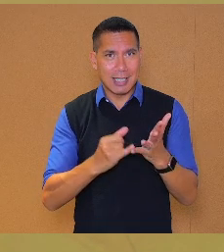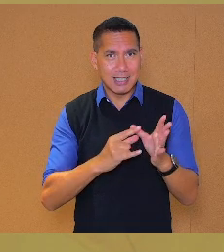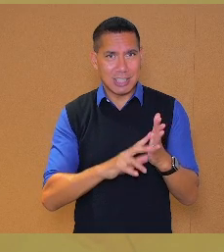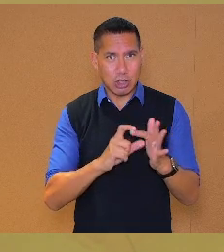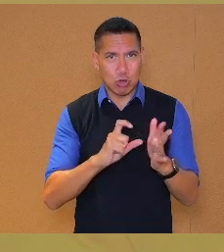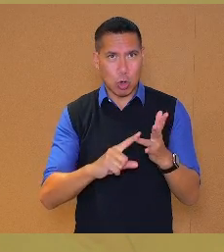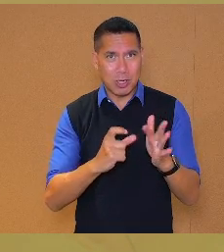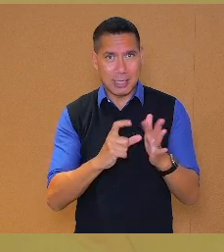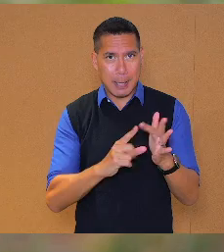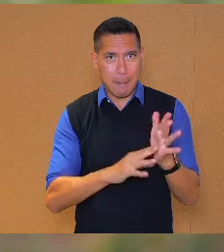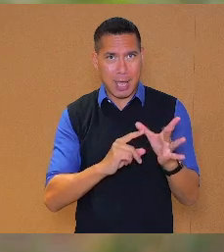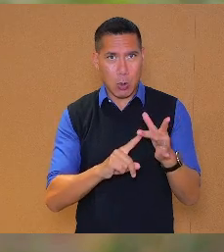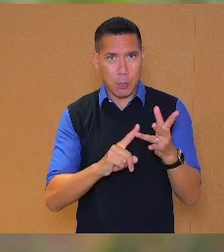VicHealth CEO Doctor Sandro Demaio to tell us about the next award.